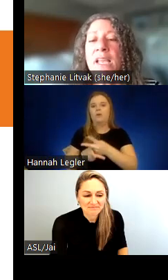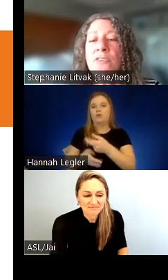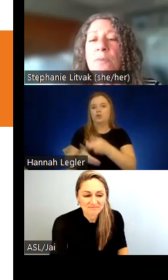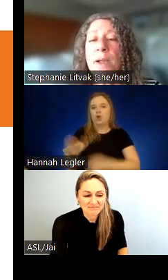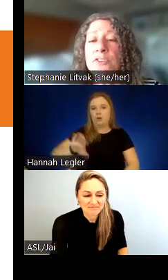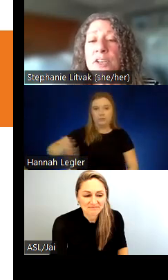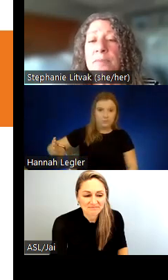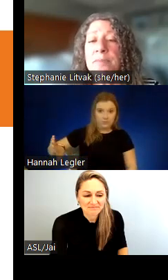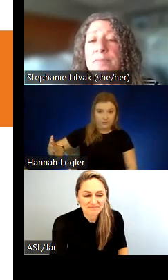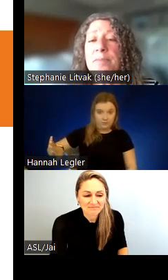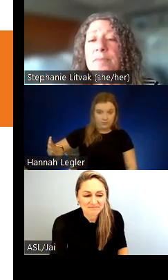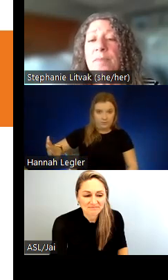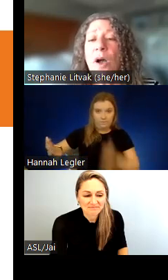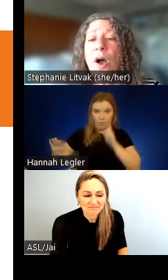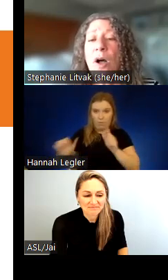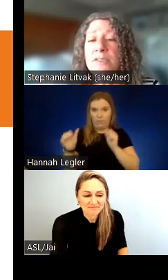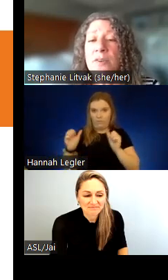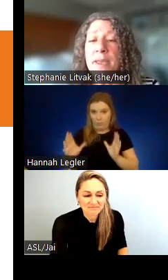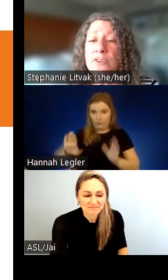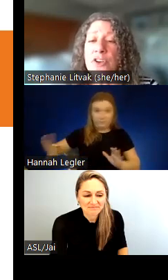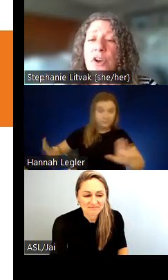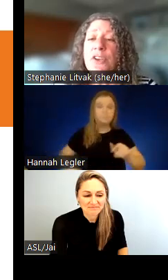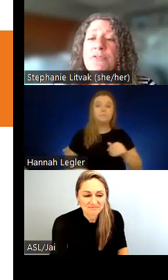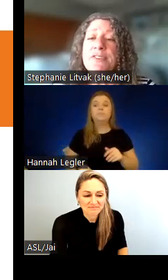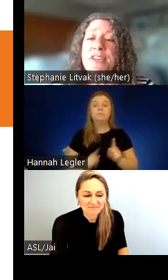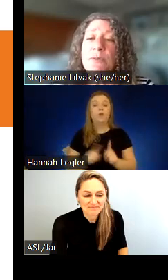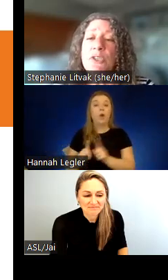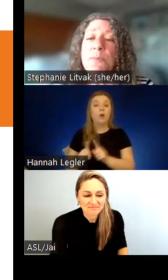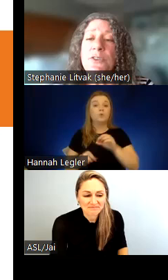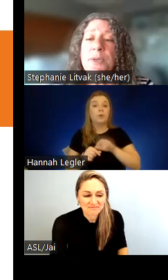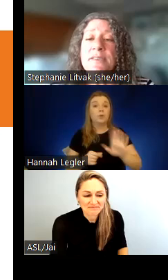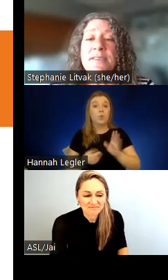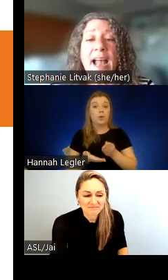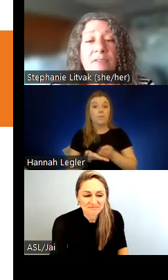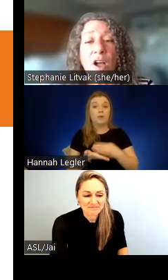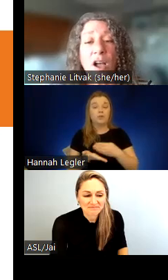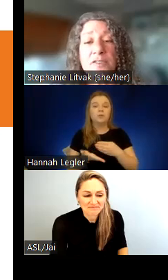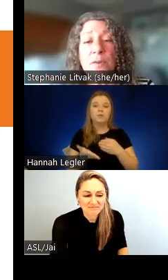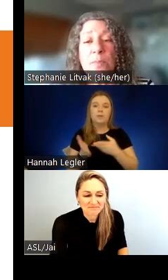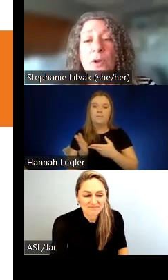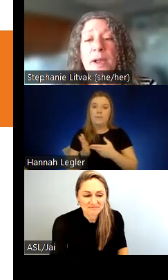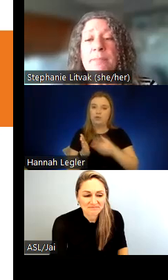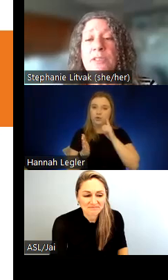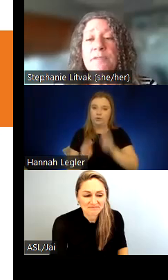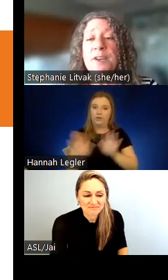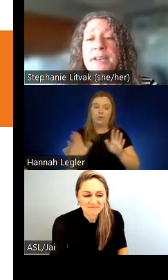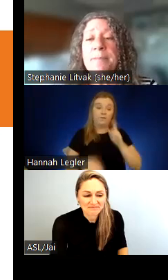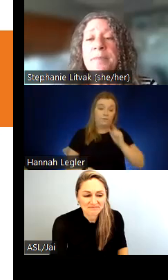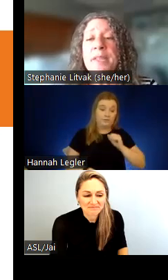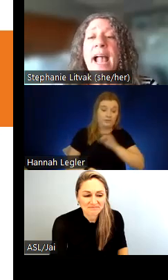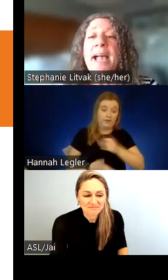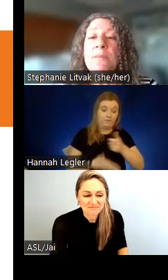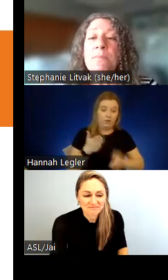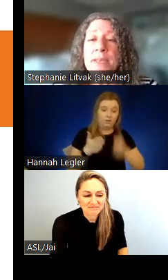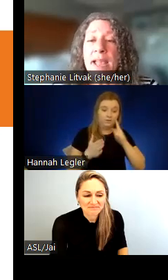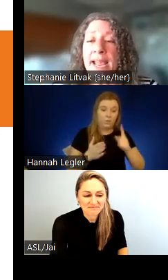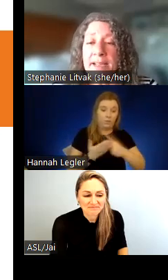In your budget, also make sure you distinguish between staff costs for program delivery,